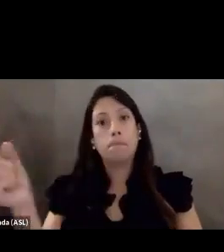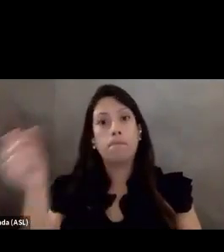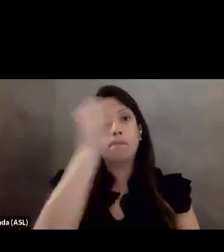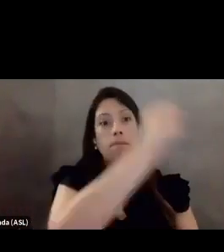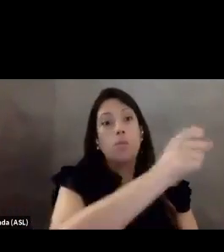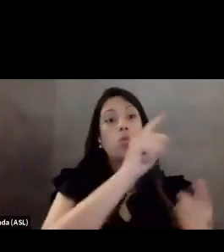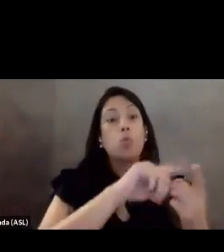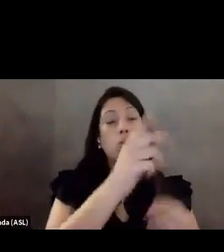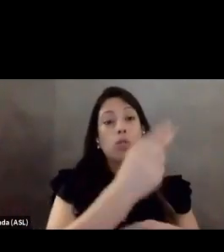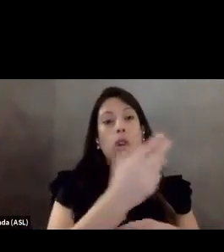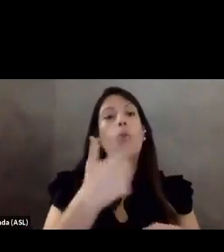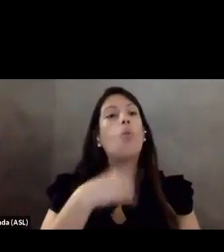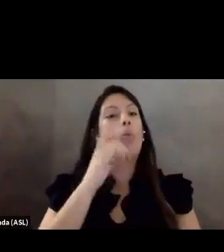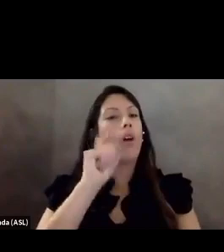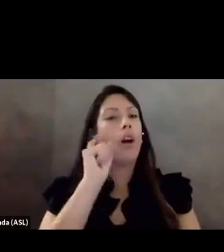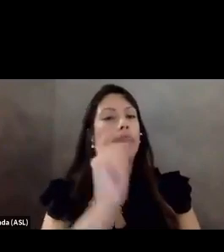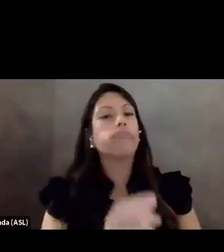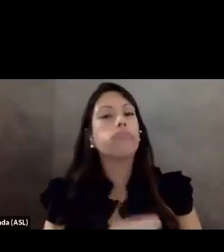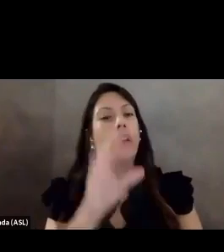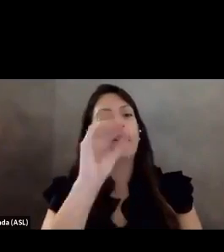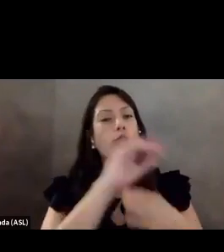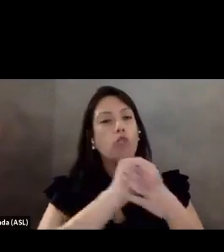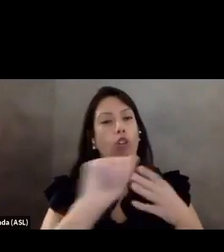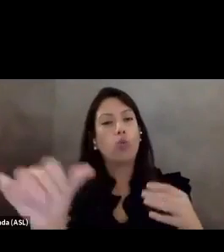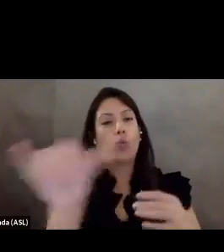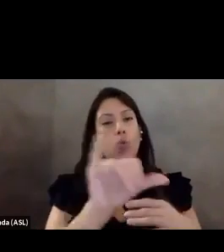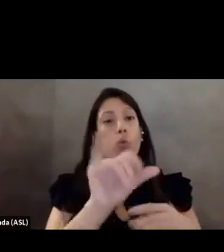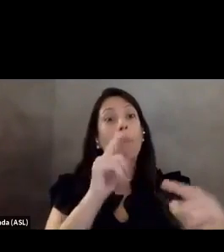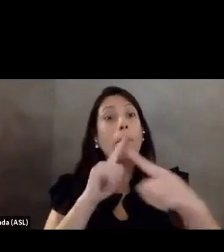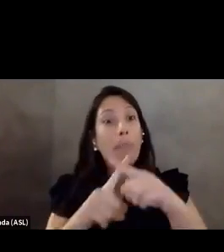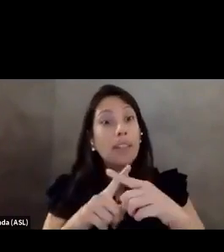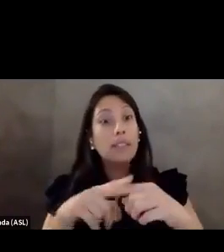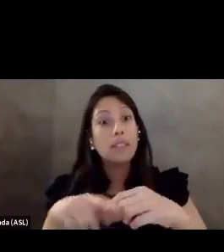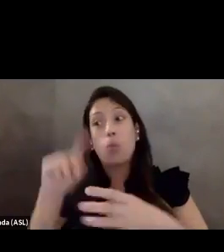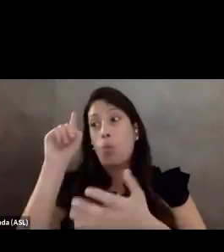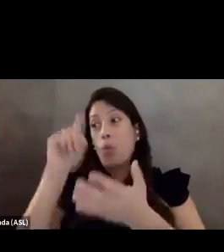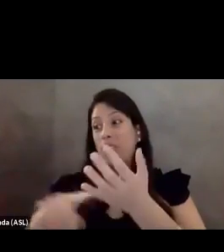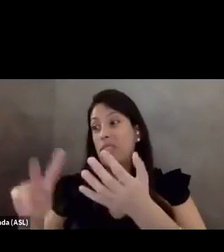thousand two hundred sixteen dollar financial stimulus that we're giving to